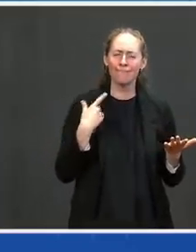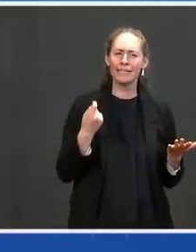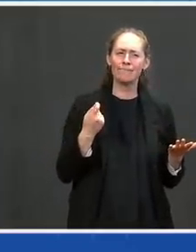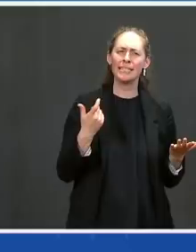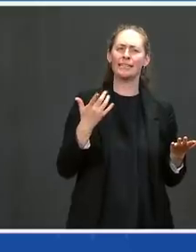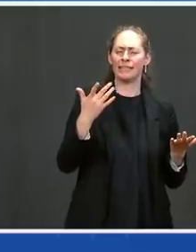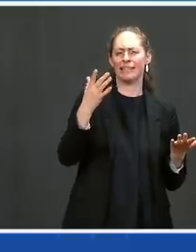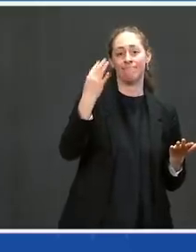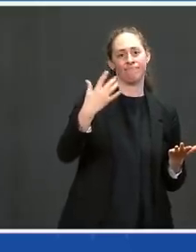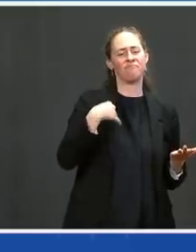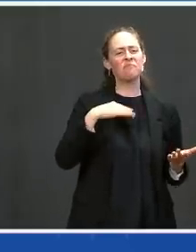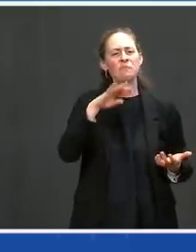frustrating to talk about.